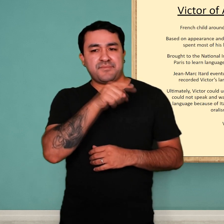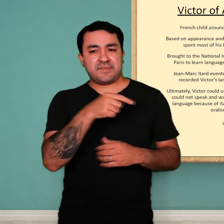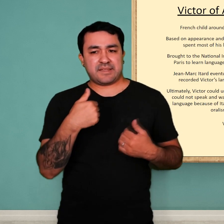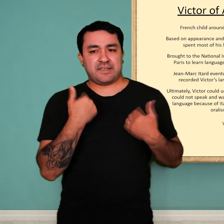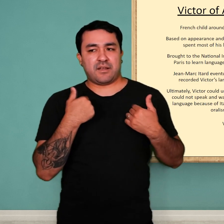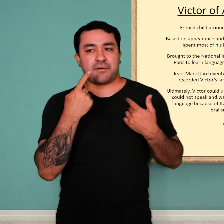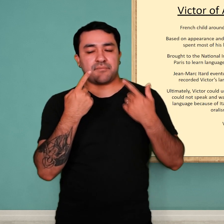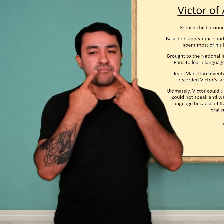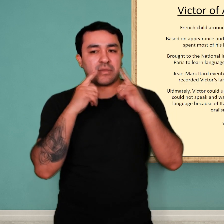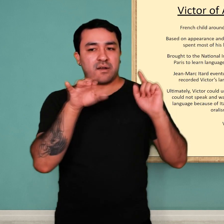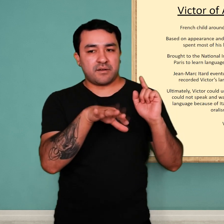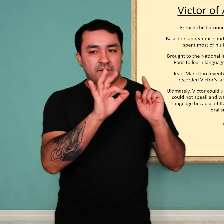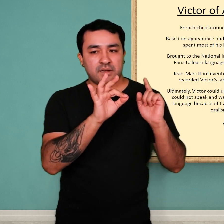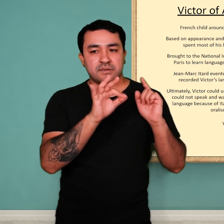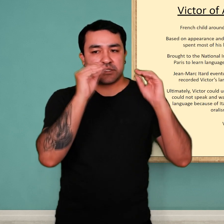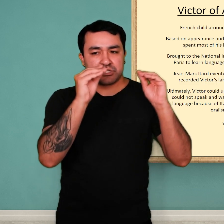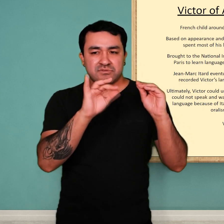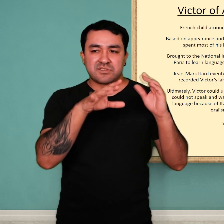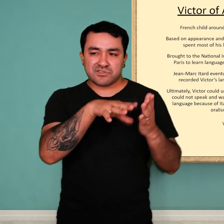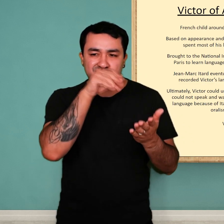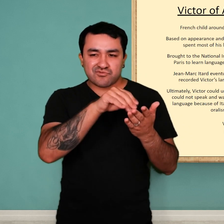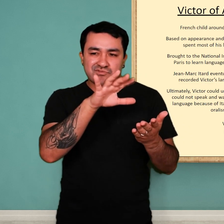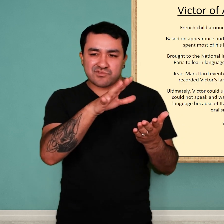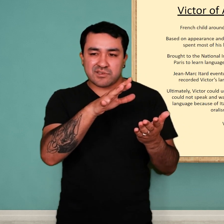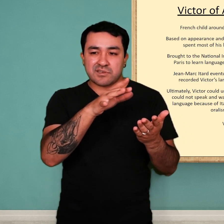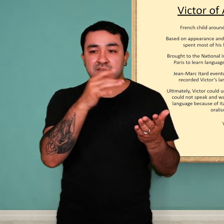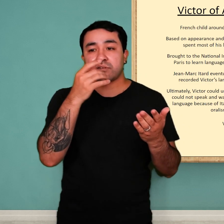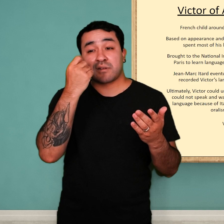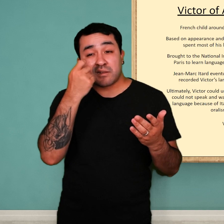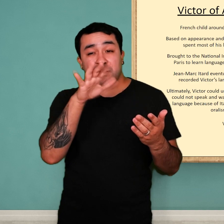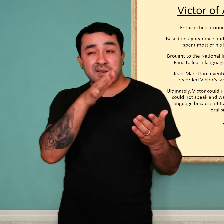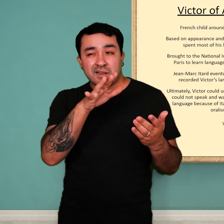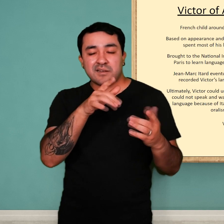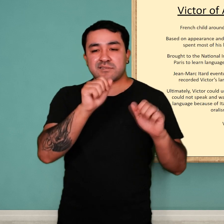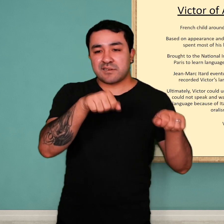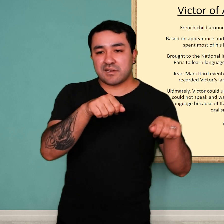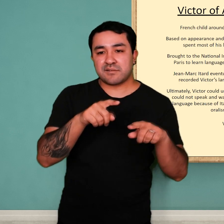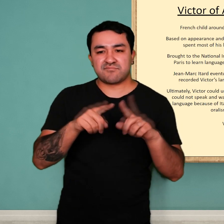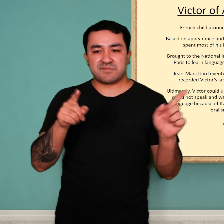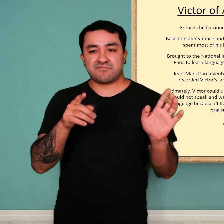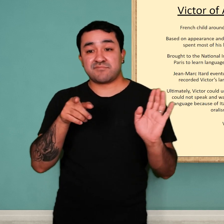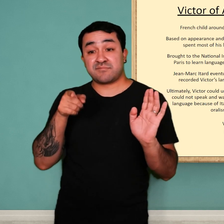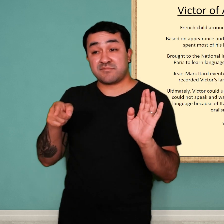father starved her. At 13, her abuse was discovered. Compared to Victor, Genie was